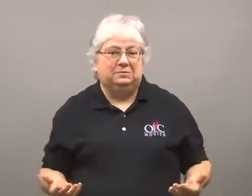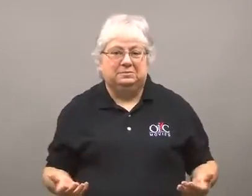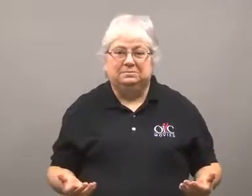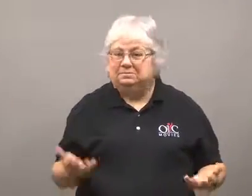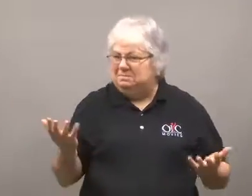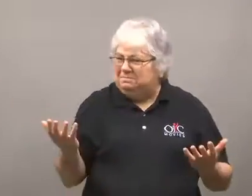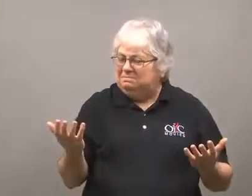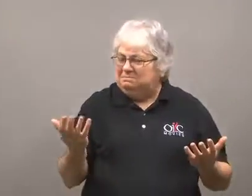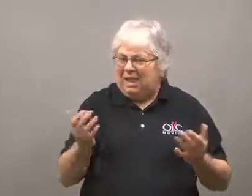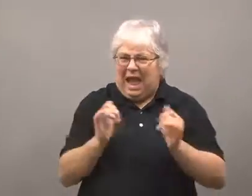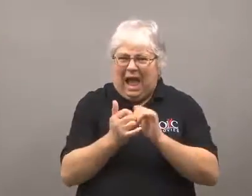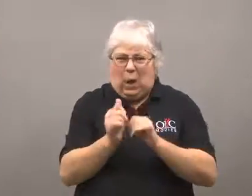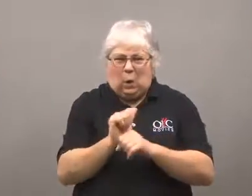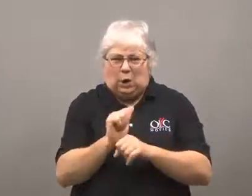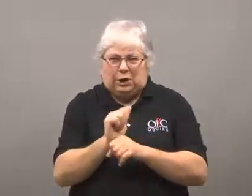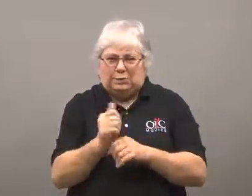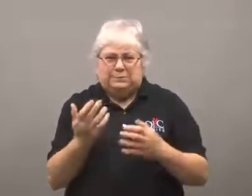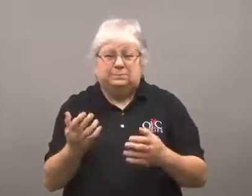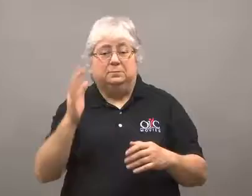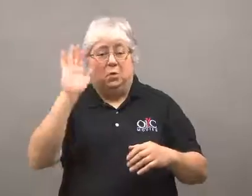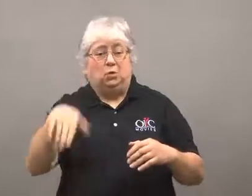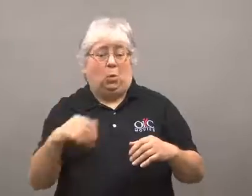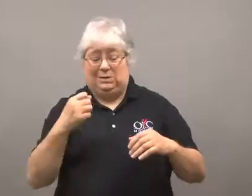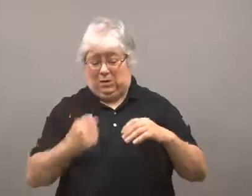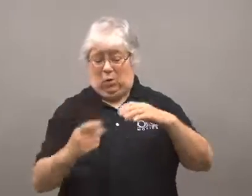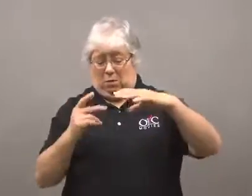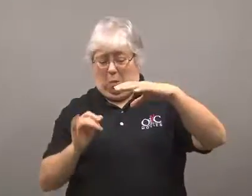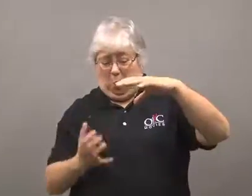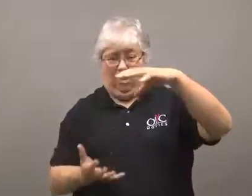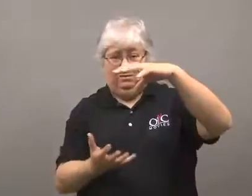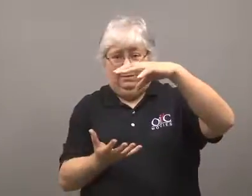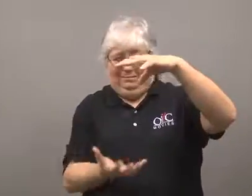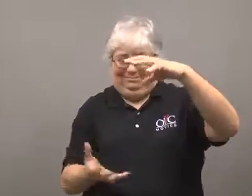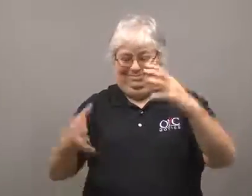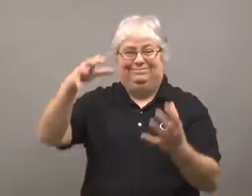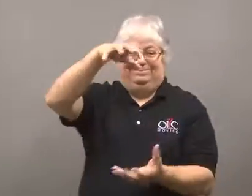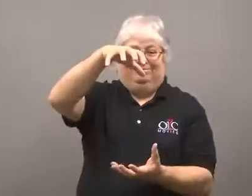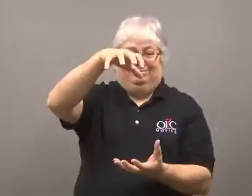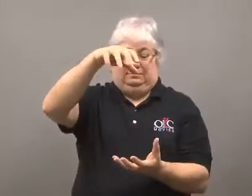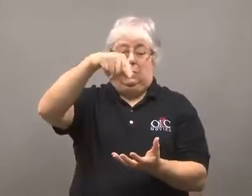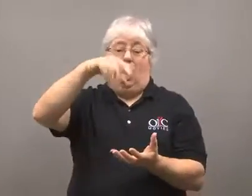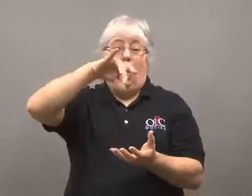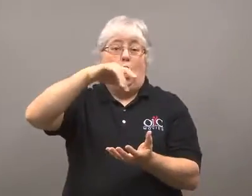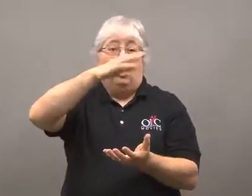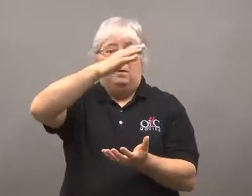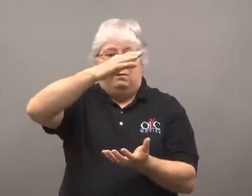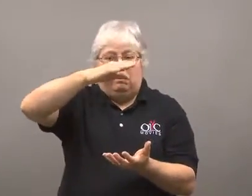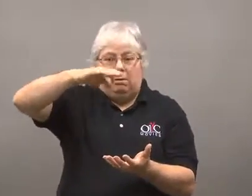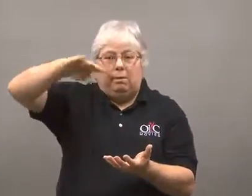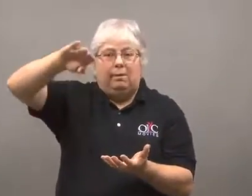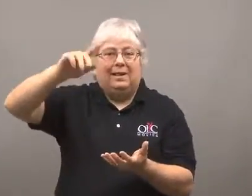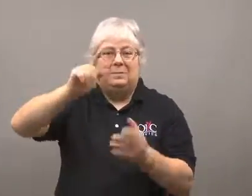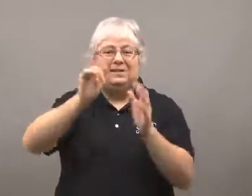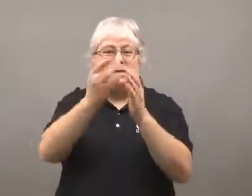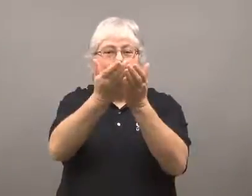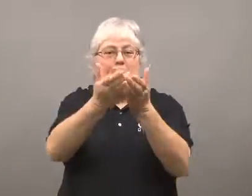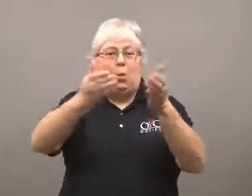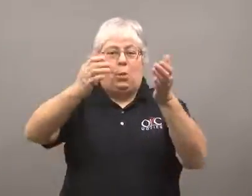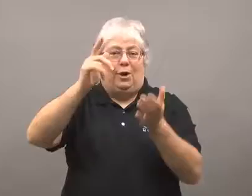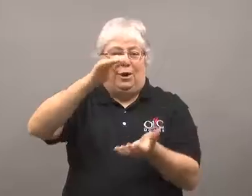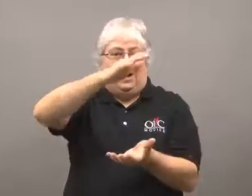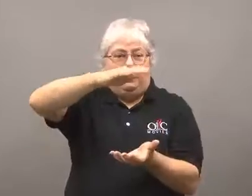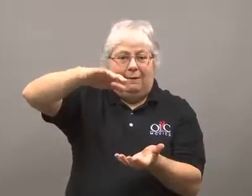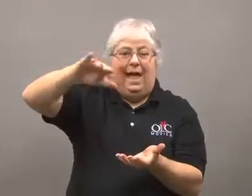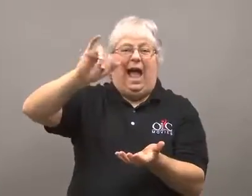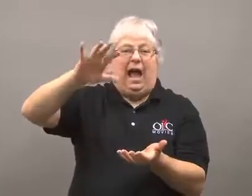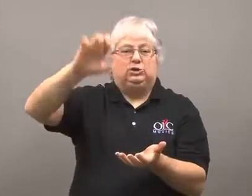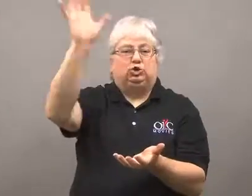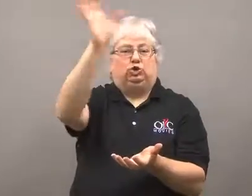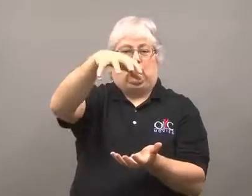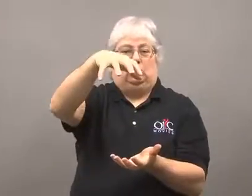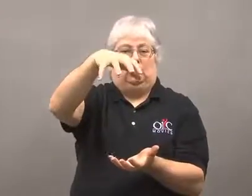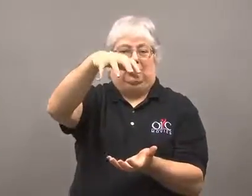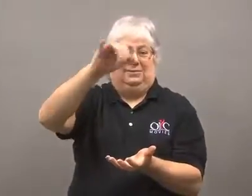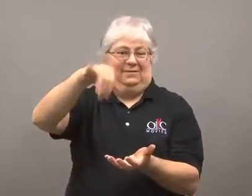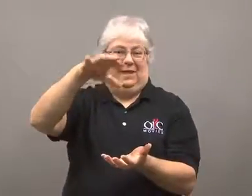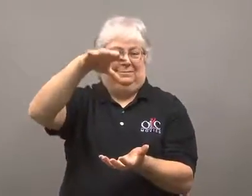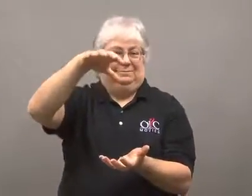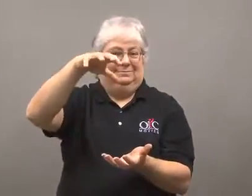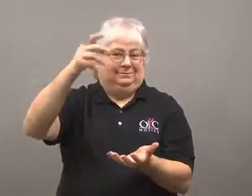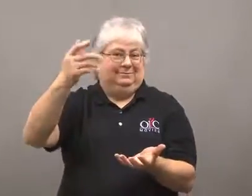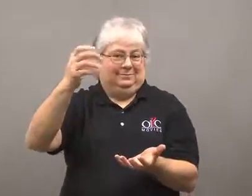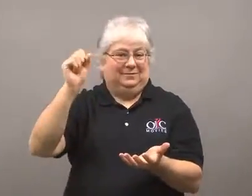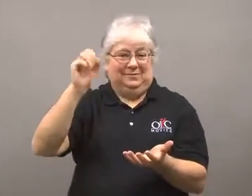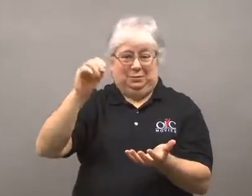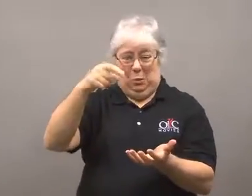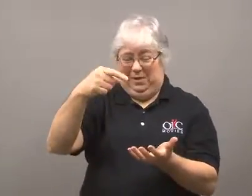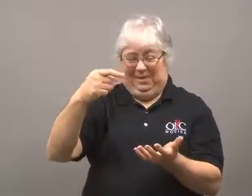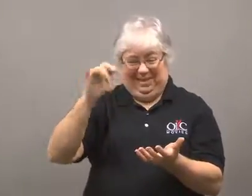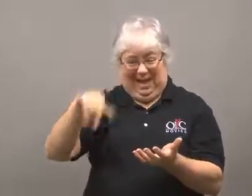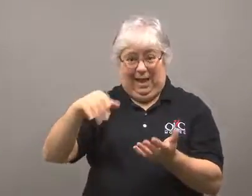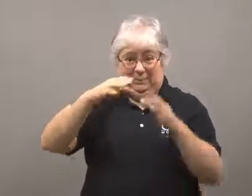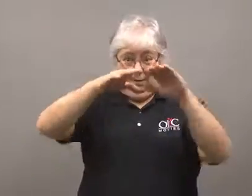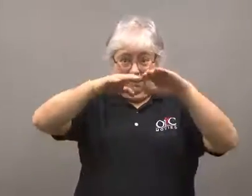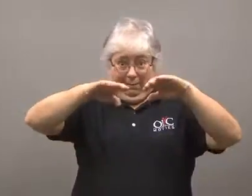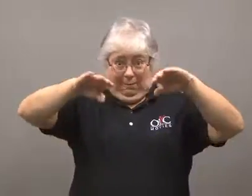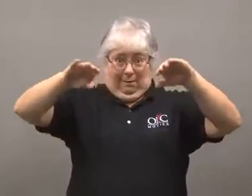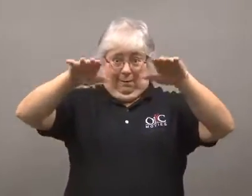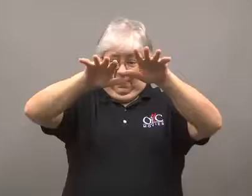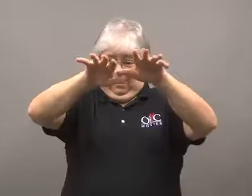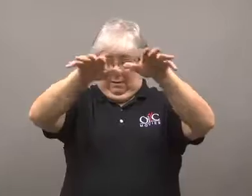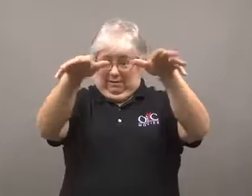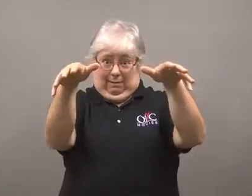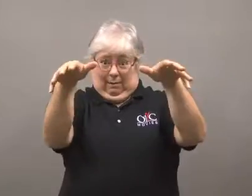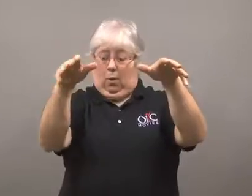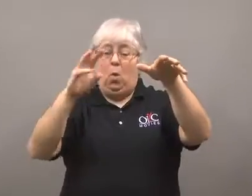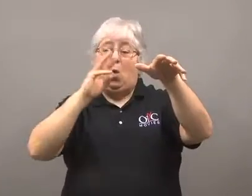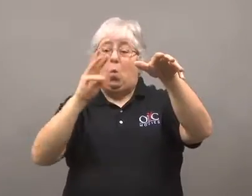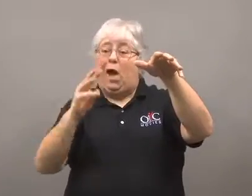This is happening because the earth underneath is a bowl shaped depression.